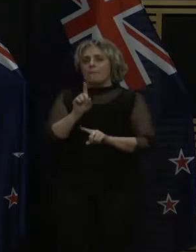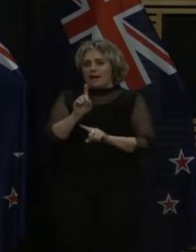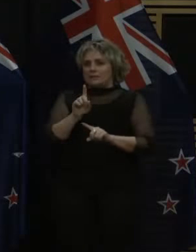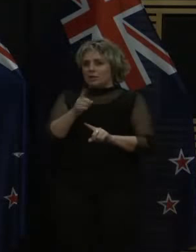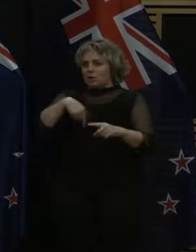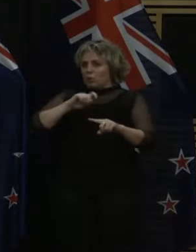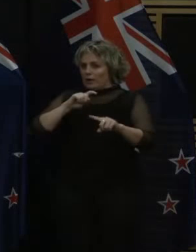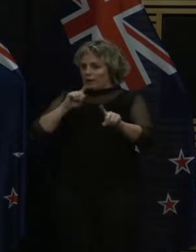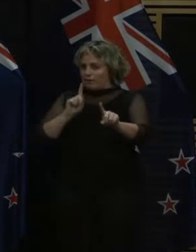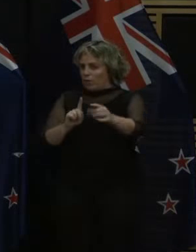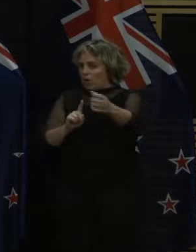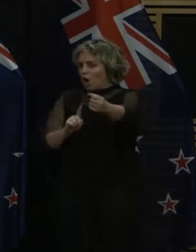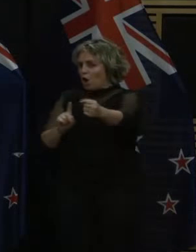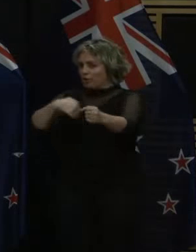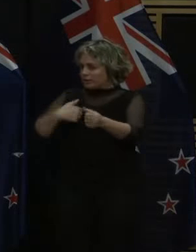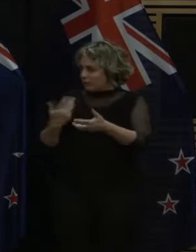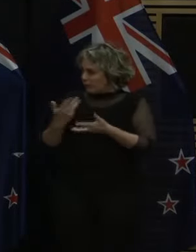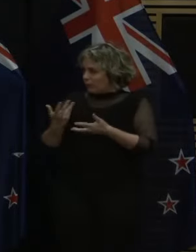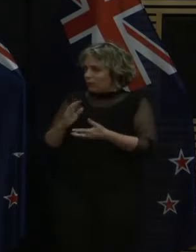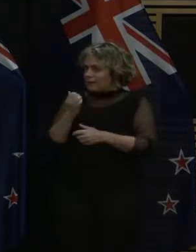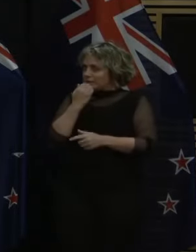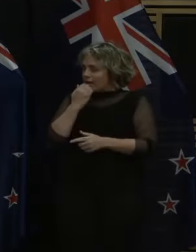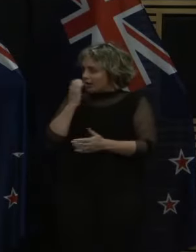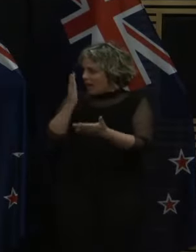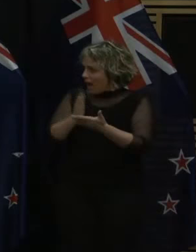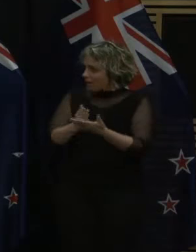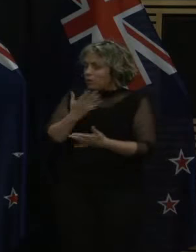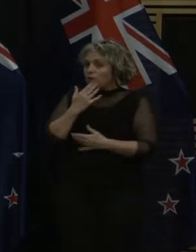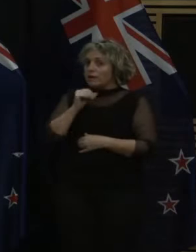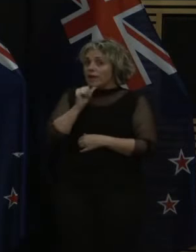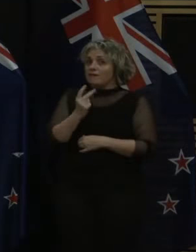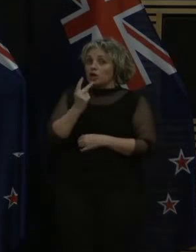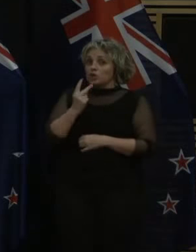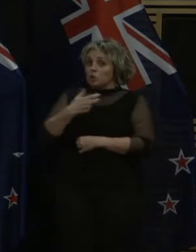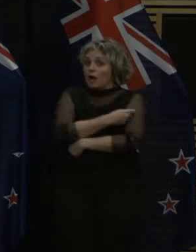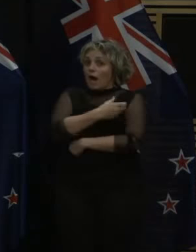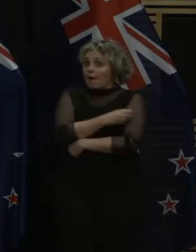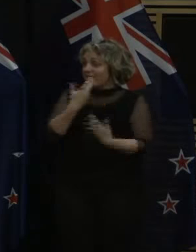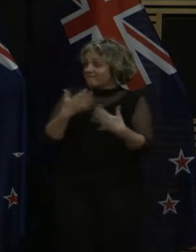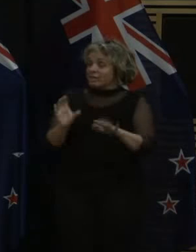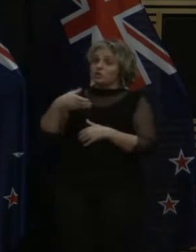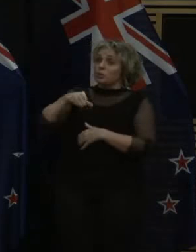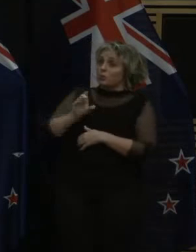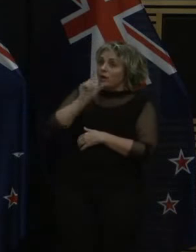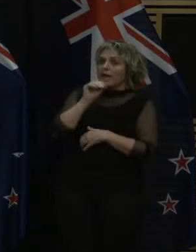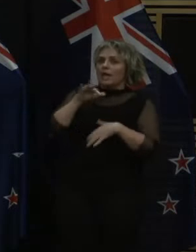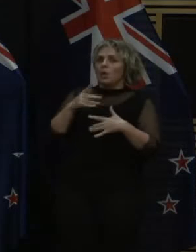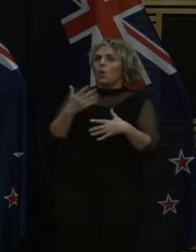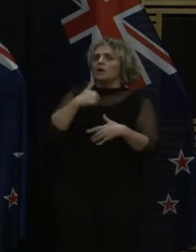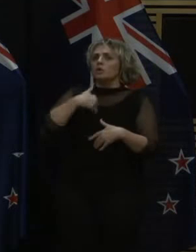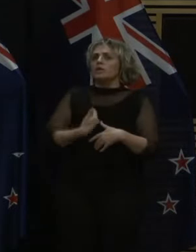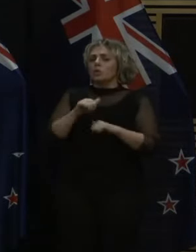implementation date. We have broadly said November but what